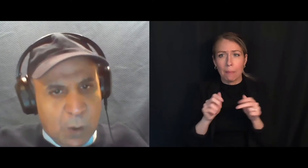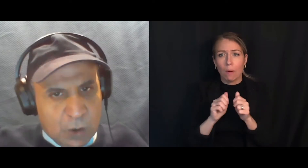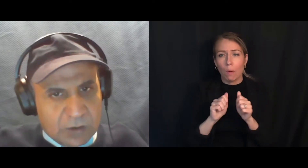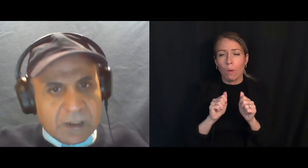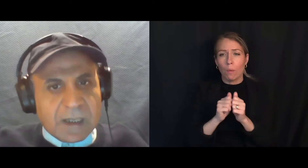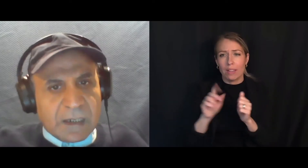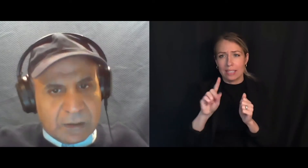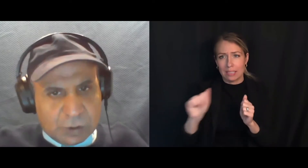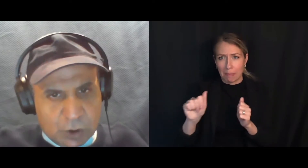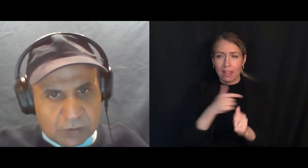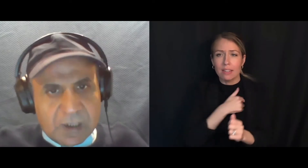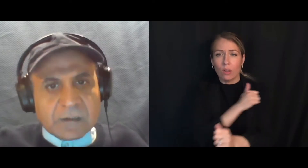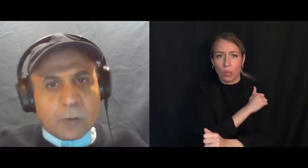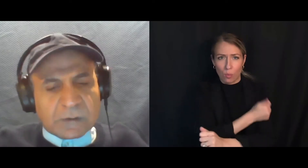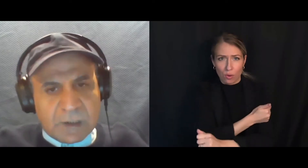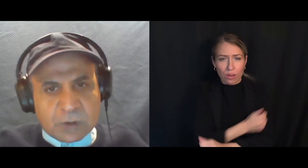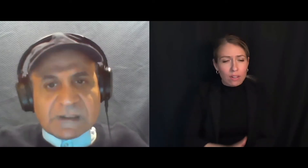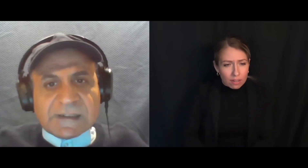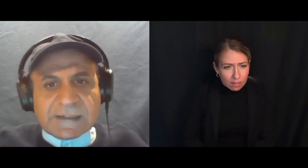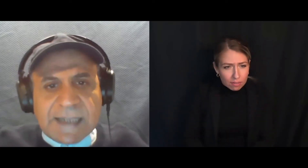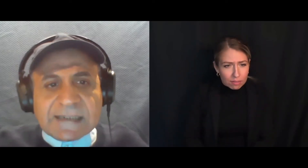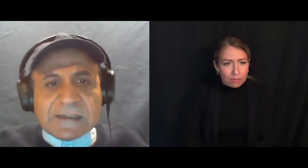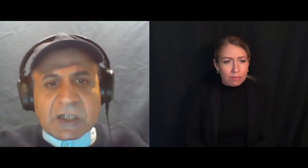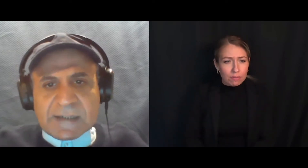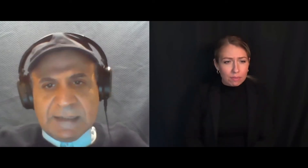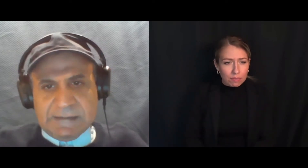More, larger, and continuous tax credit